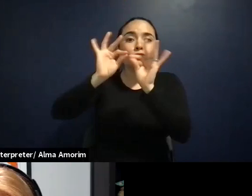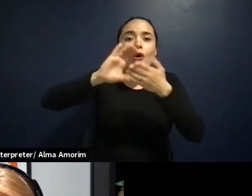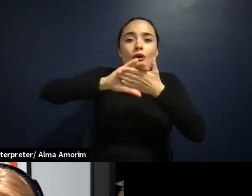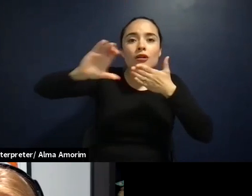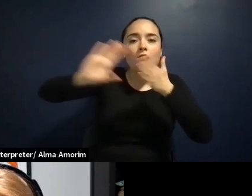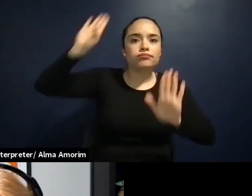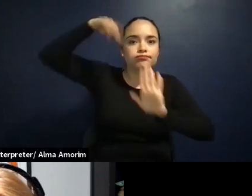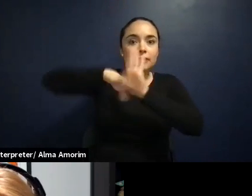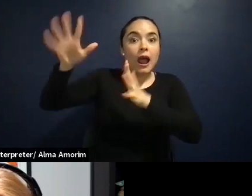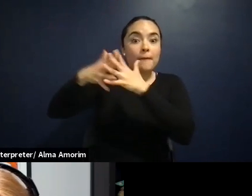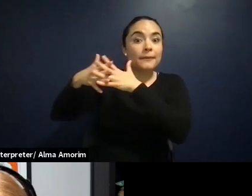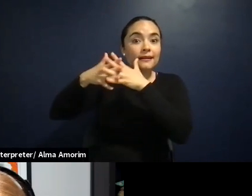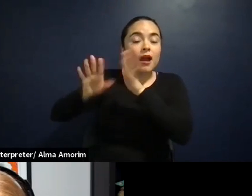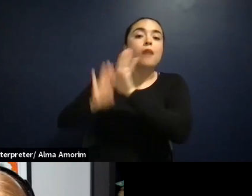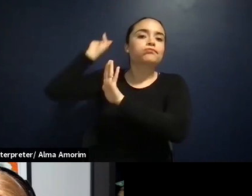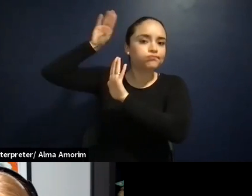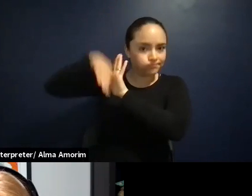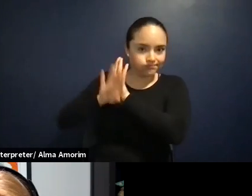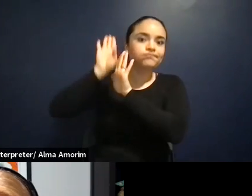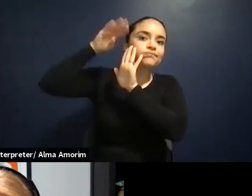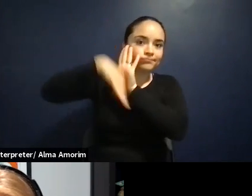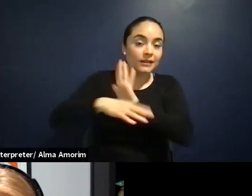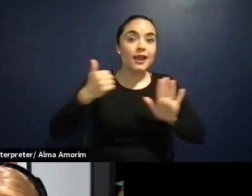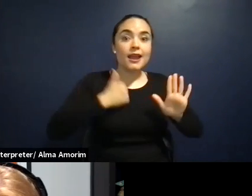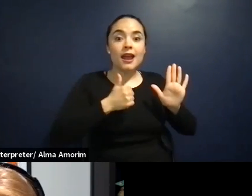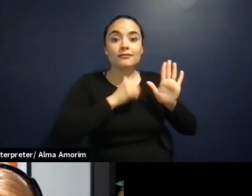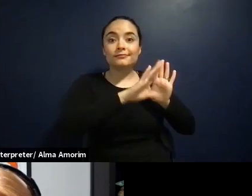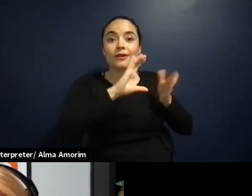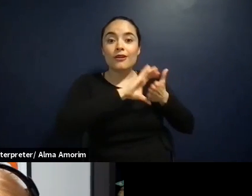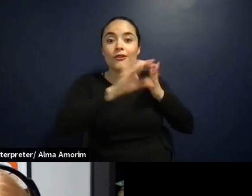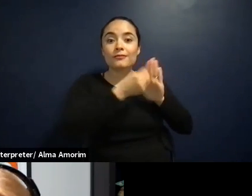and really rare, so people sometimes like to put it in their piggy banks for a long time.